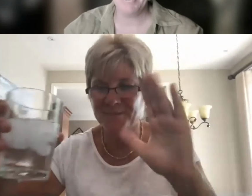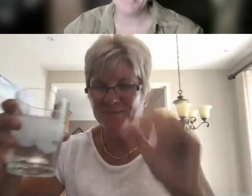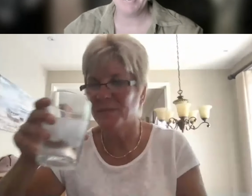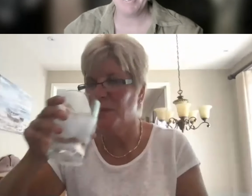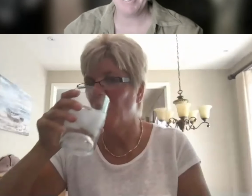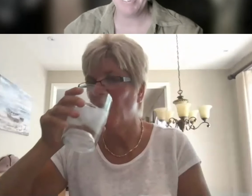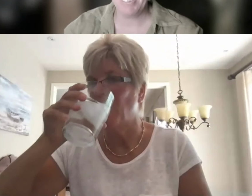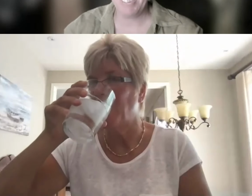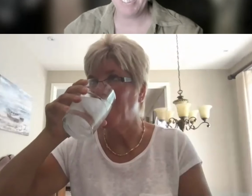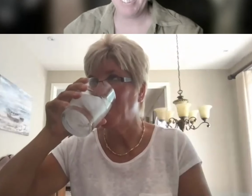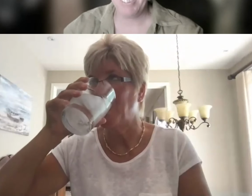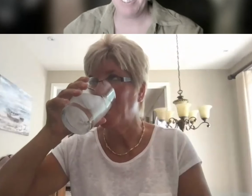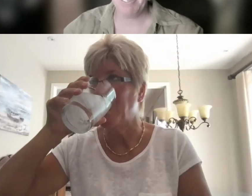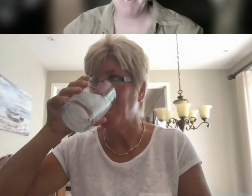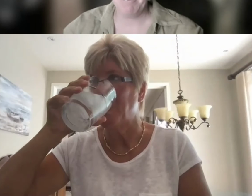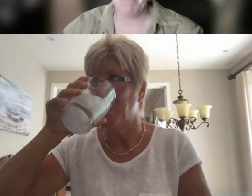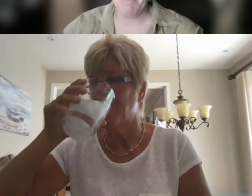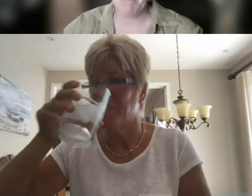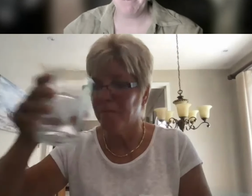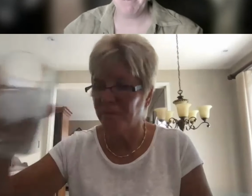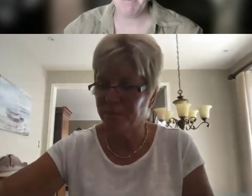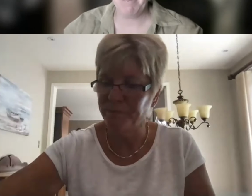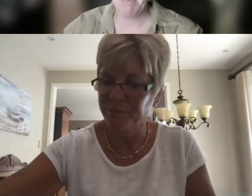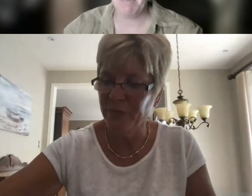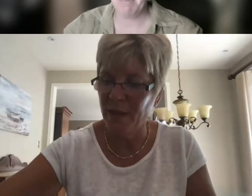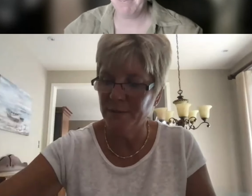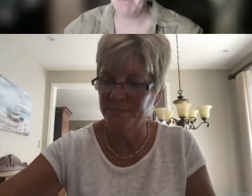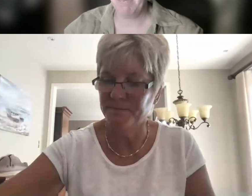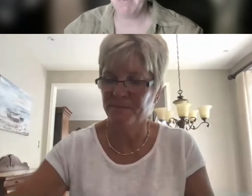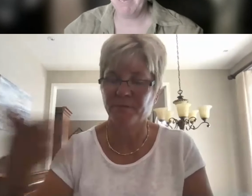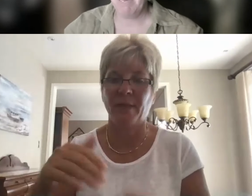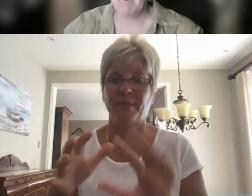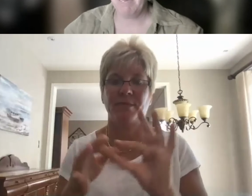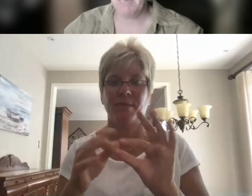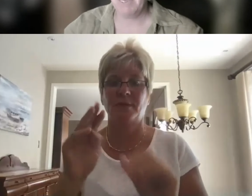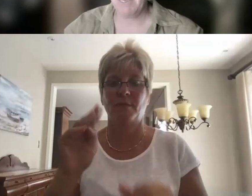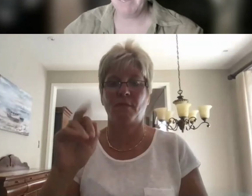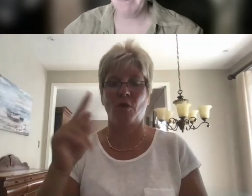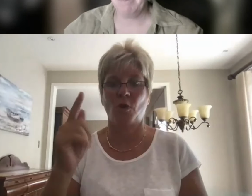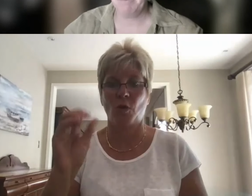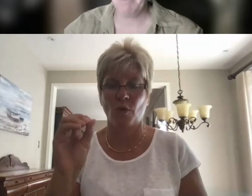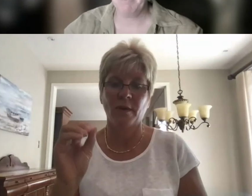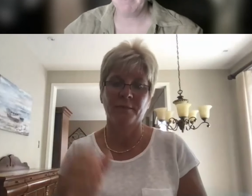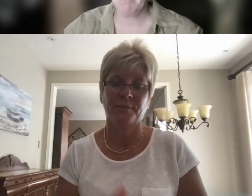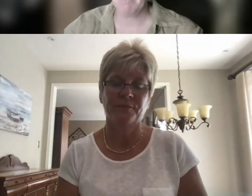Margo: Thank you. Yeah, this is really interesting and it's the field that I haven't really delved into too much,